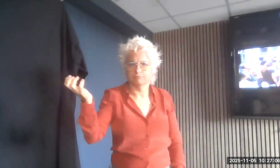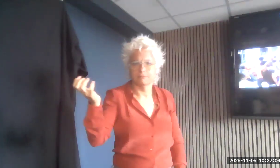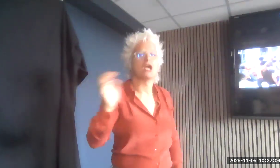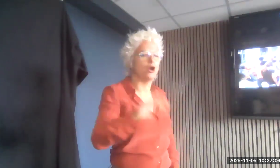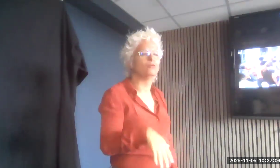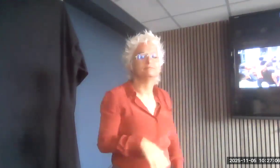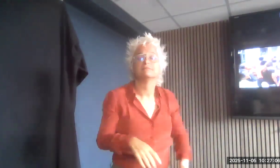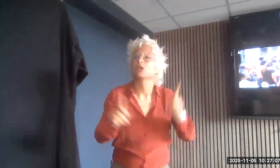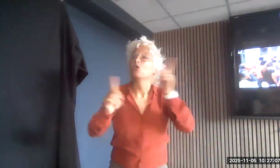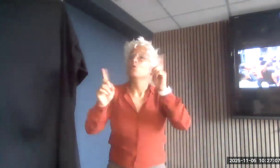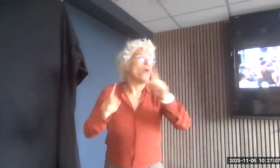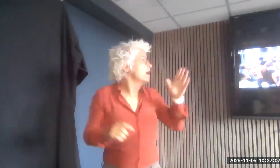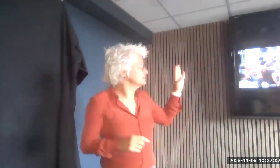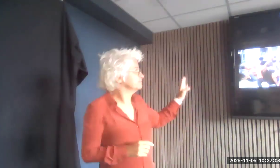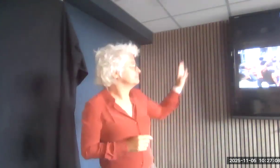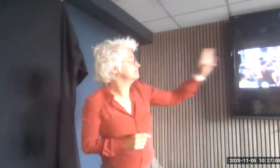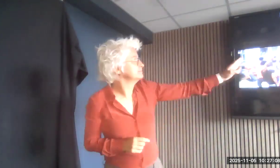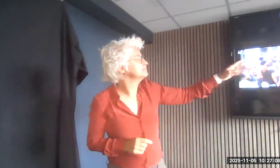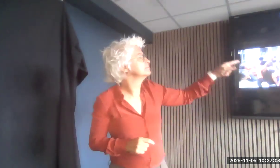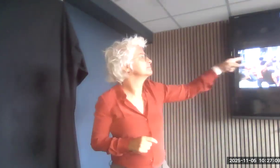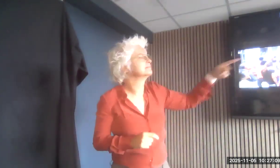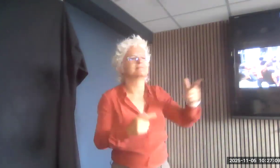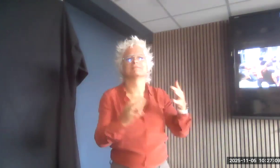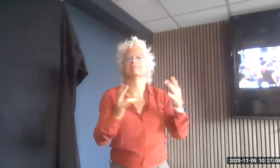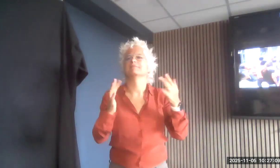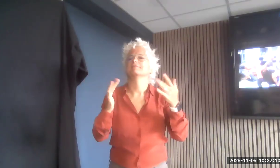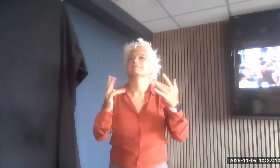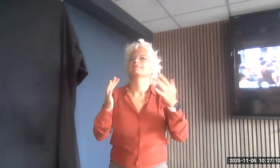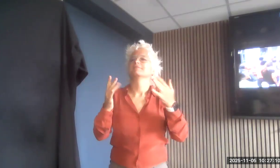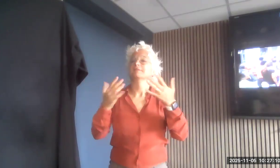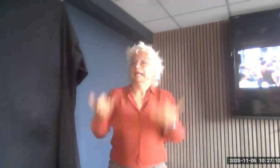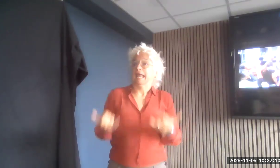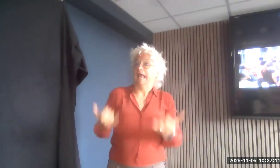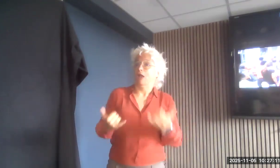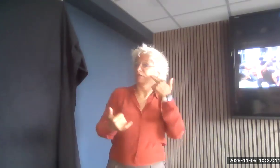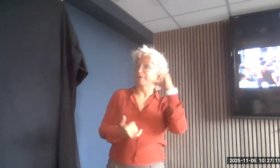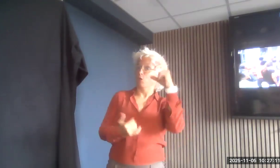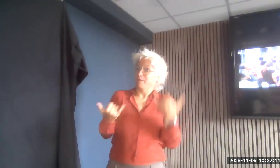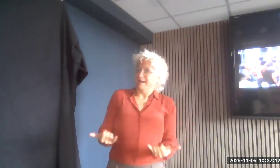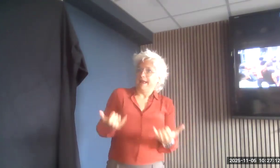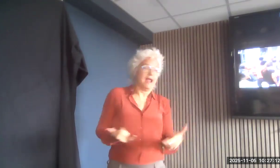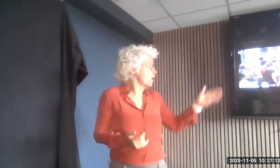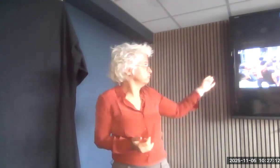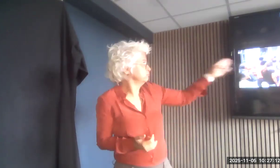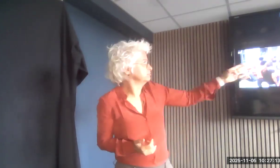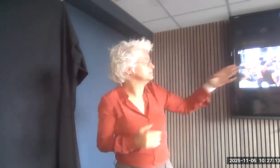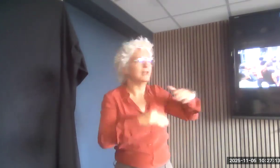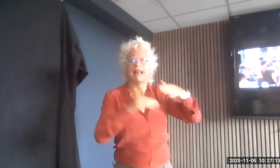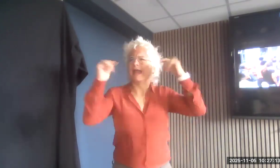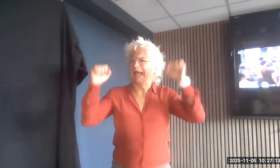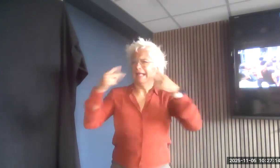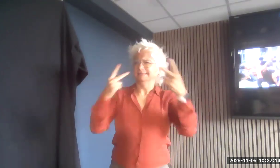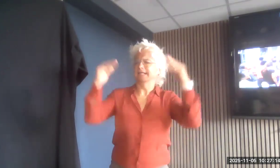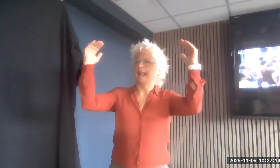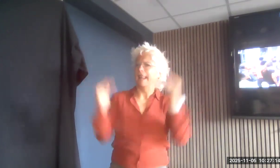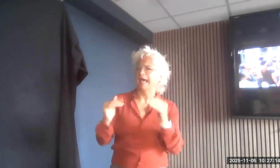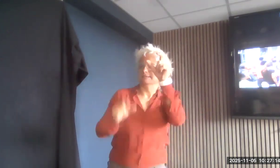, online. It's the new Deaf Club.